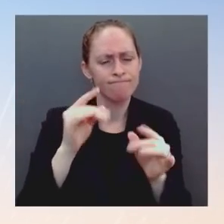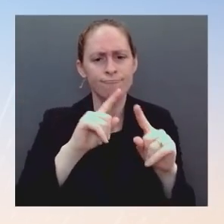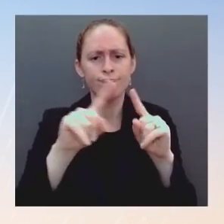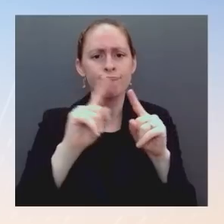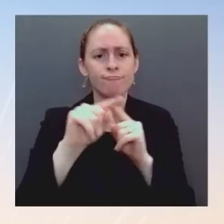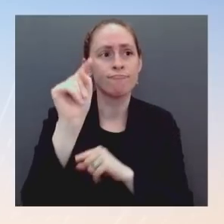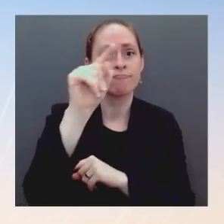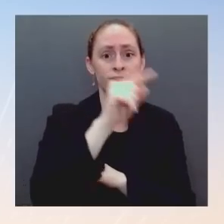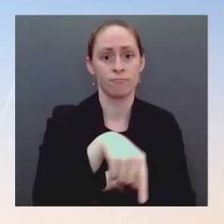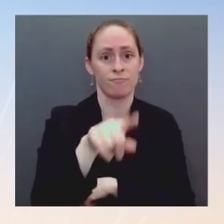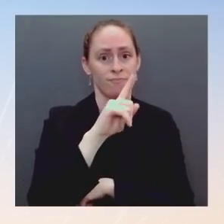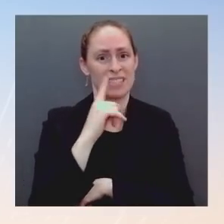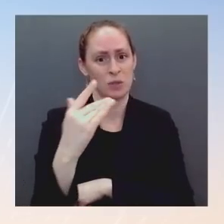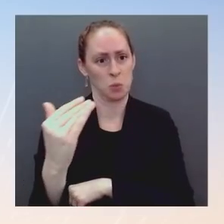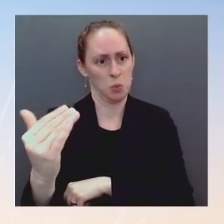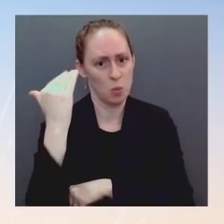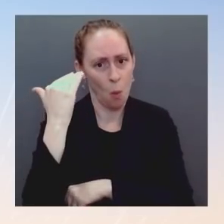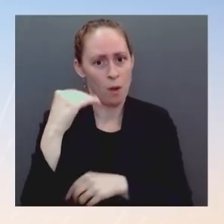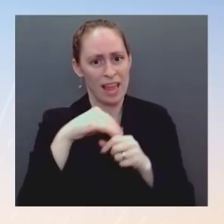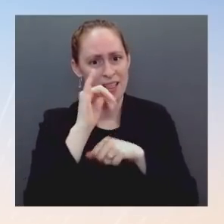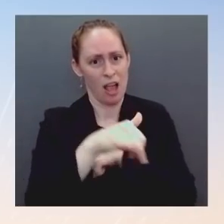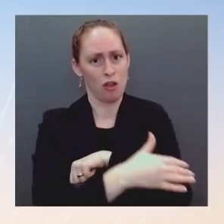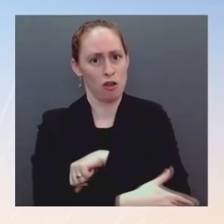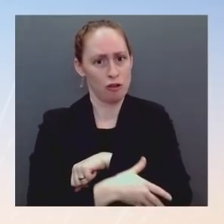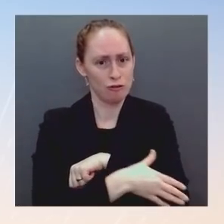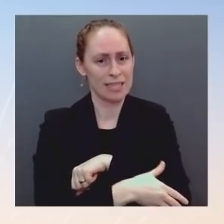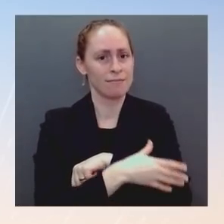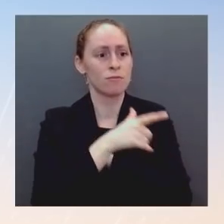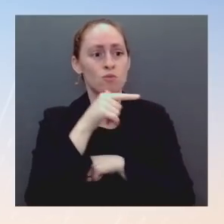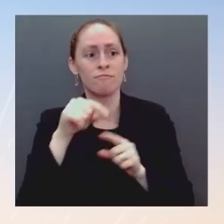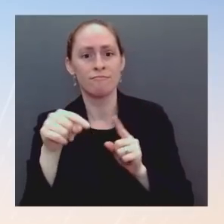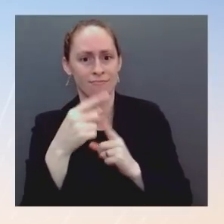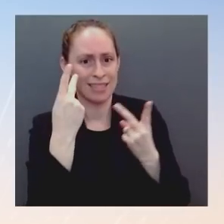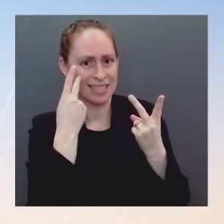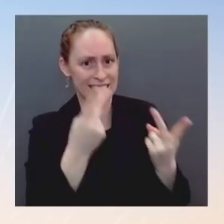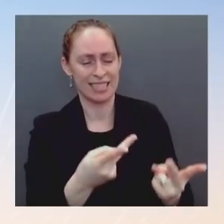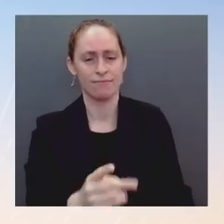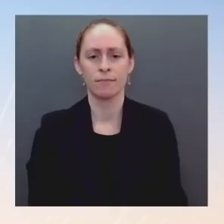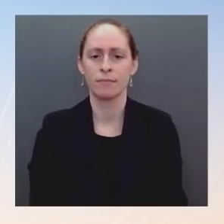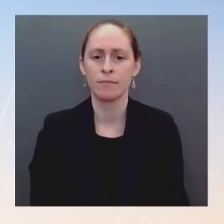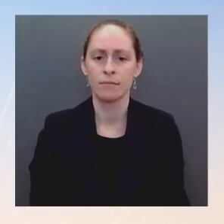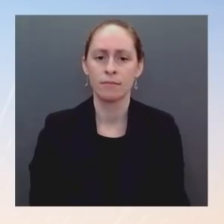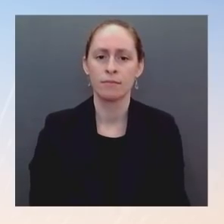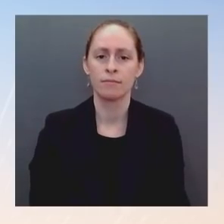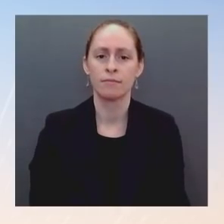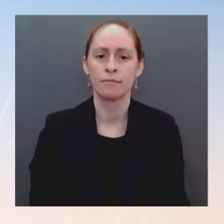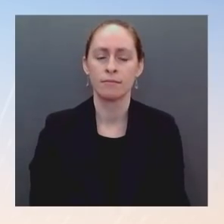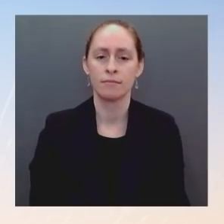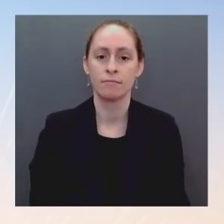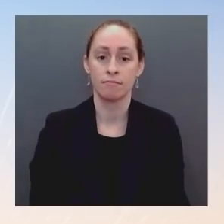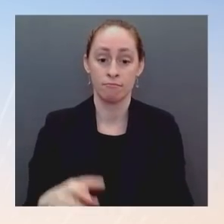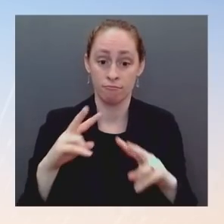as you know, Jeff -- are also made by the Europeans. Now, again, Russia has the power -- they are the aggressor here --